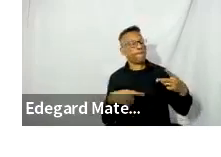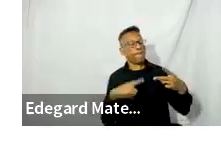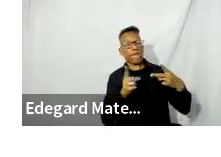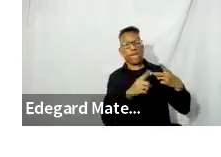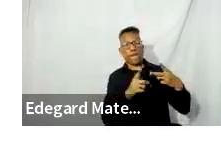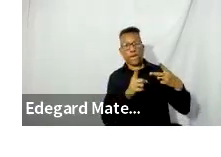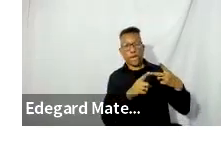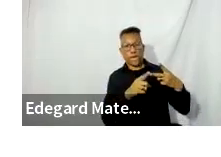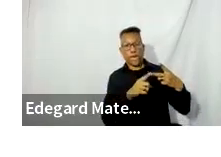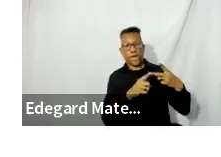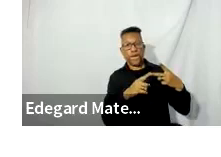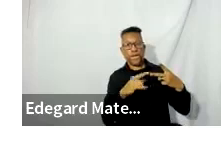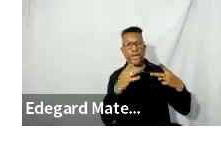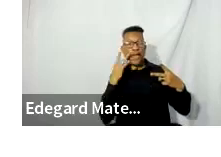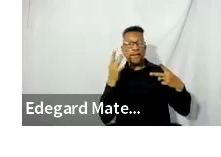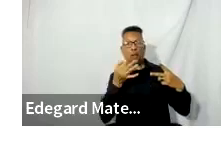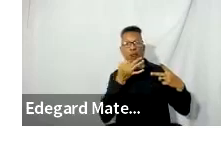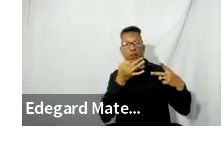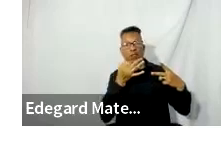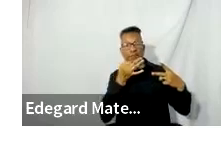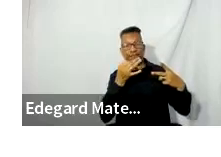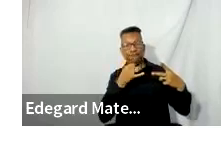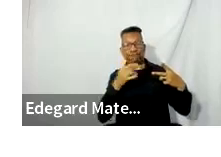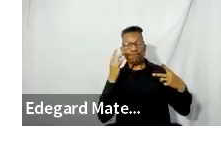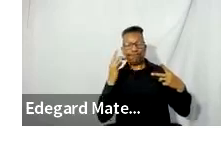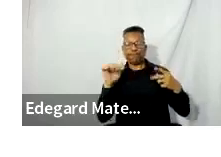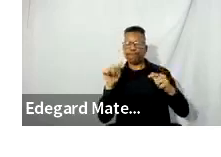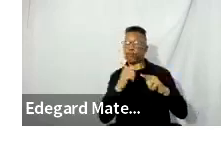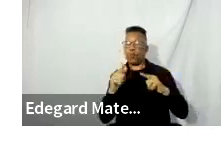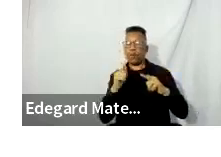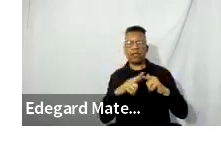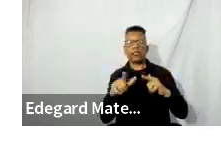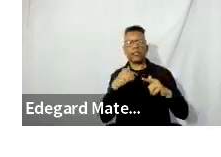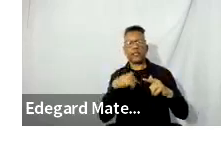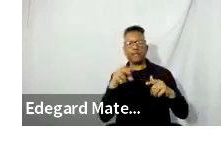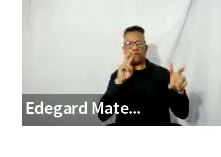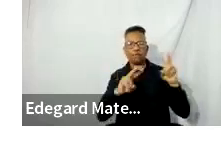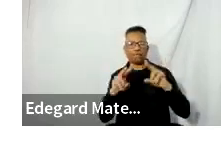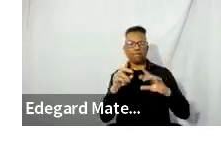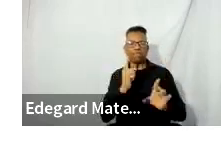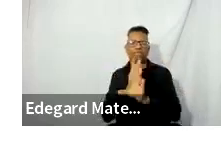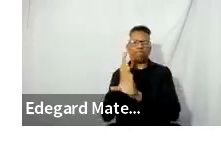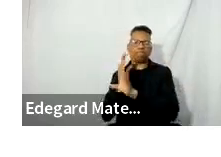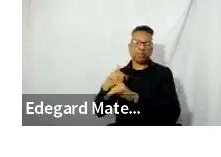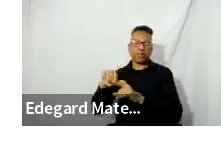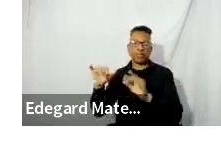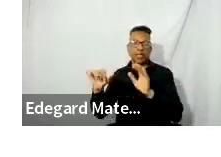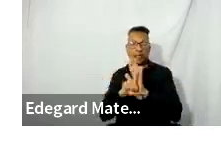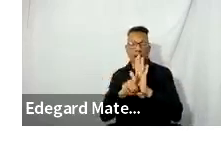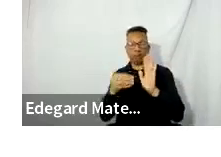secondly I think whatever problems or issues we may find with this